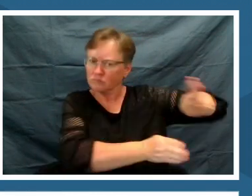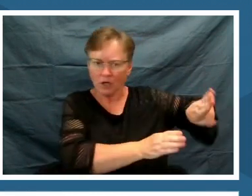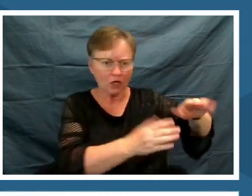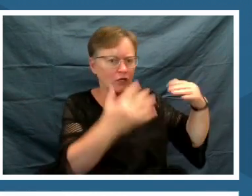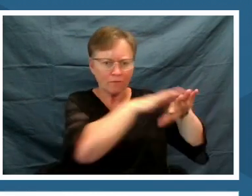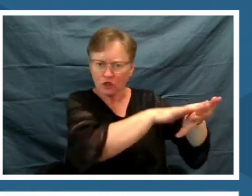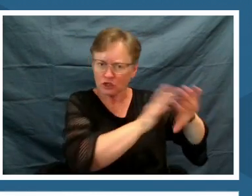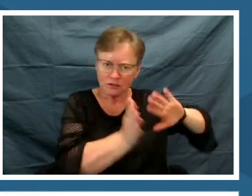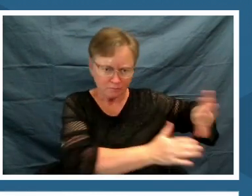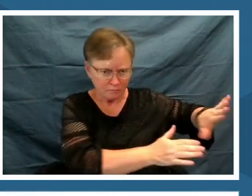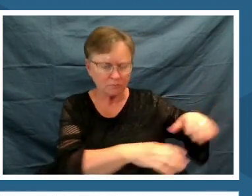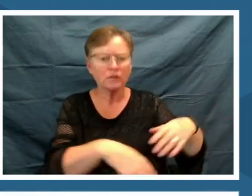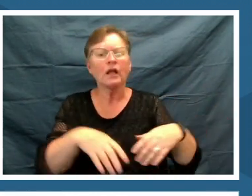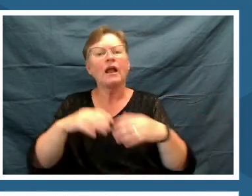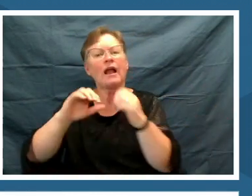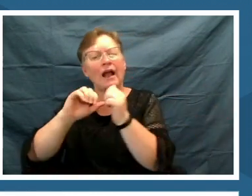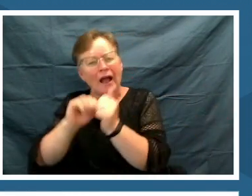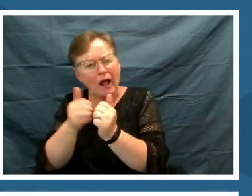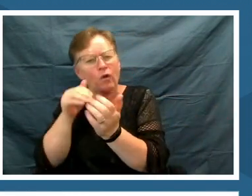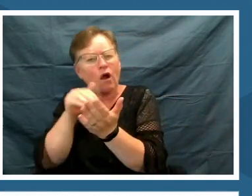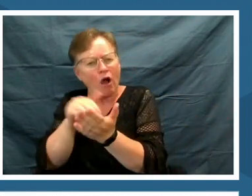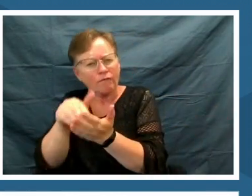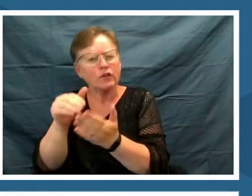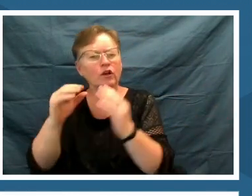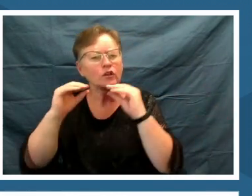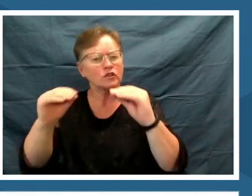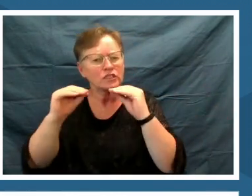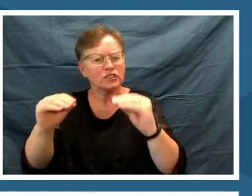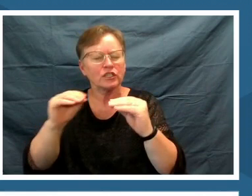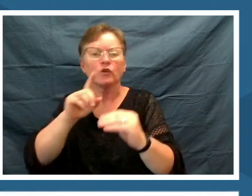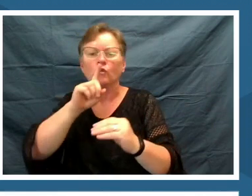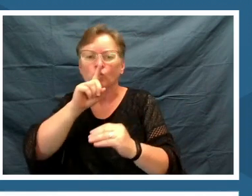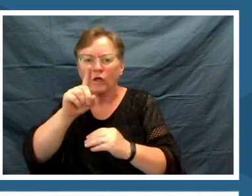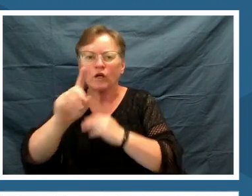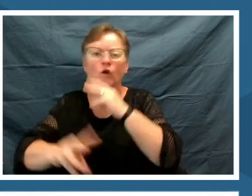world transdisciplinary problems and phenomena